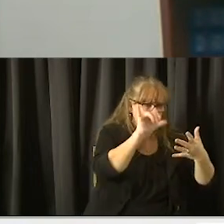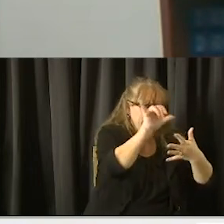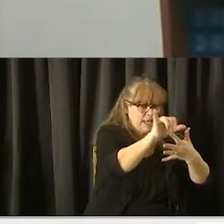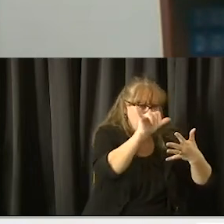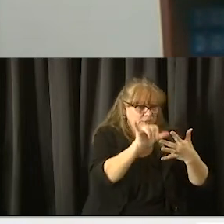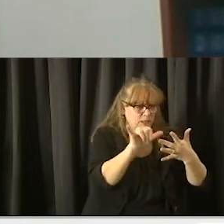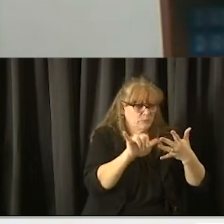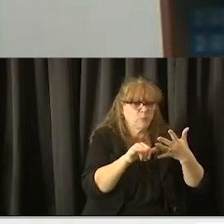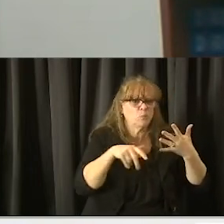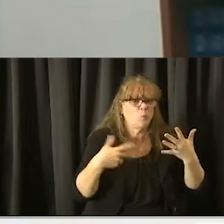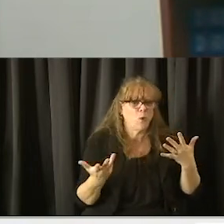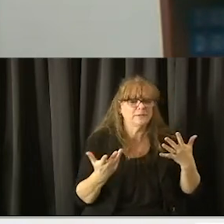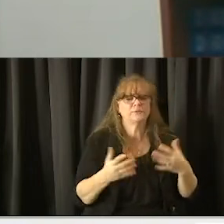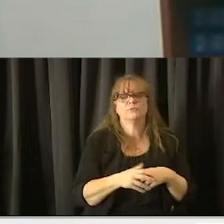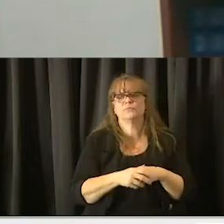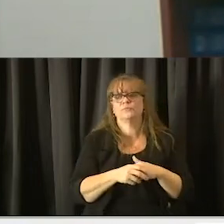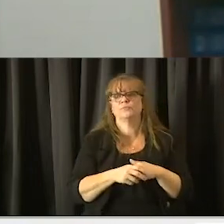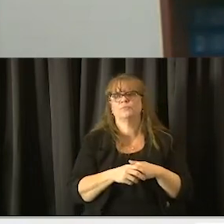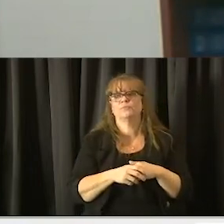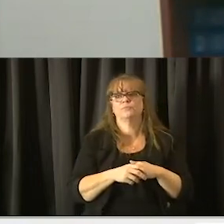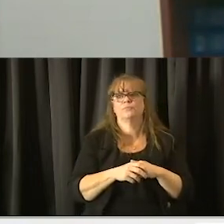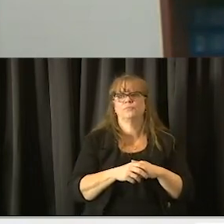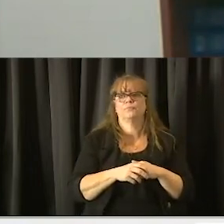to get a feel for what's happening across the state